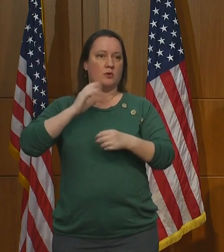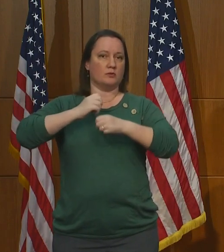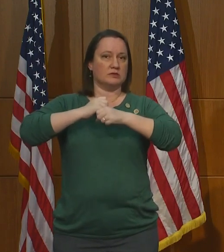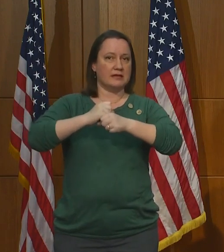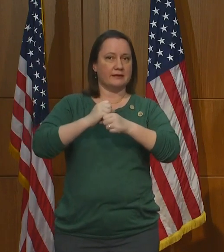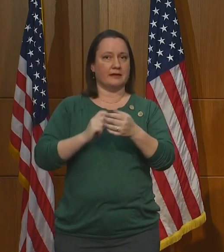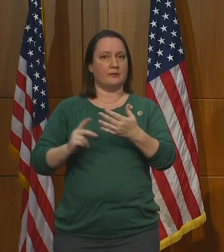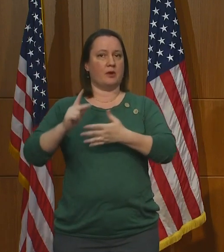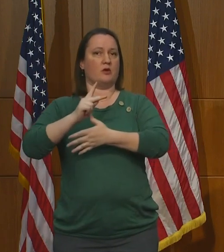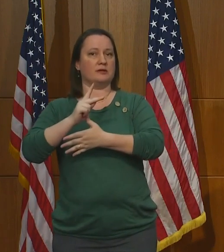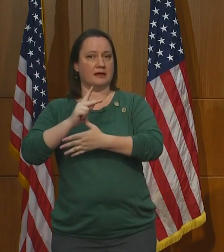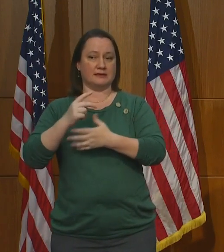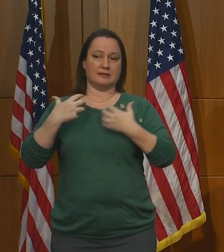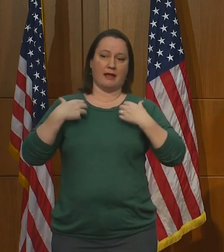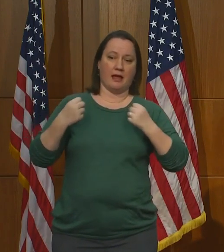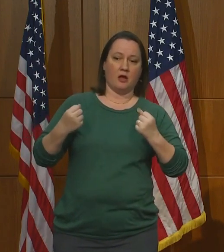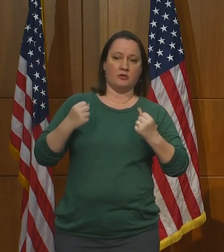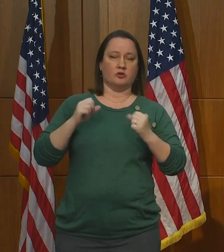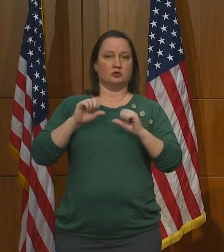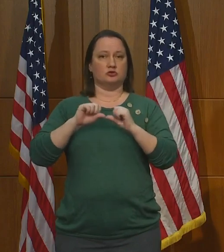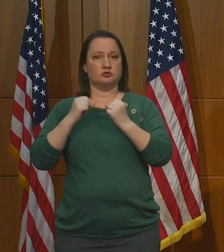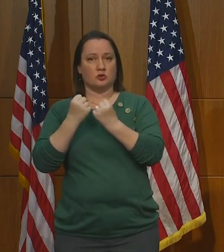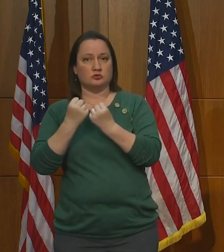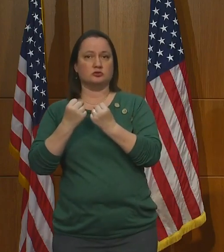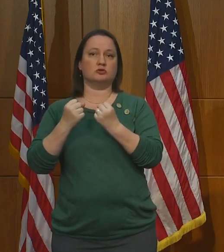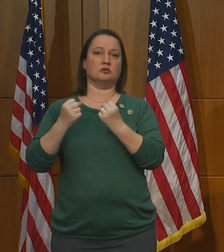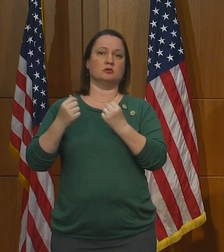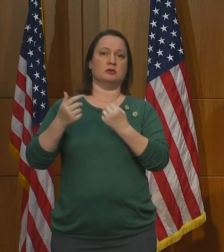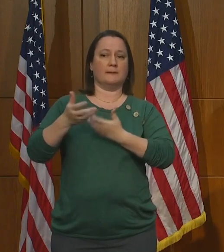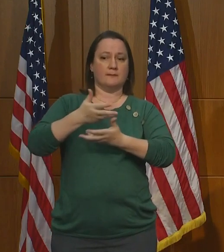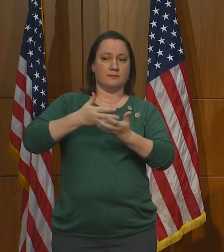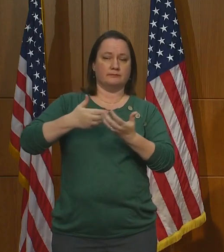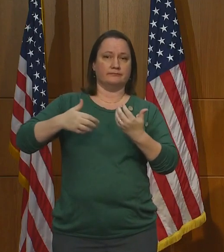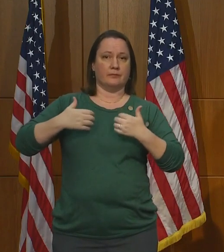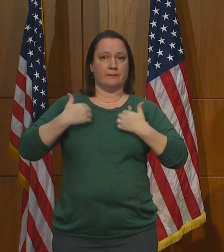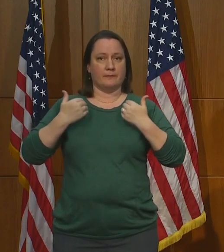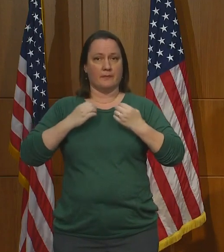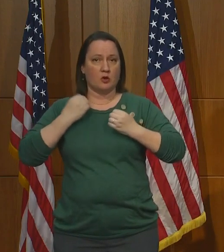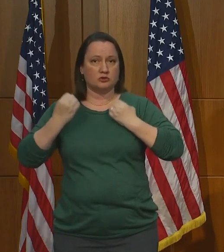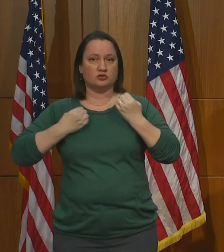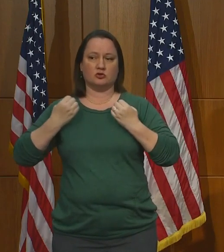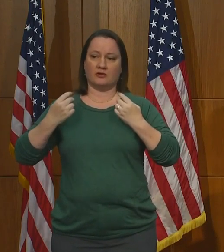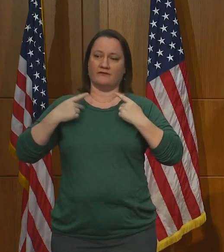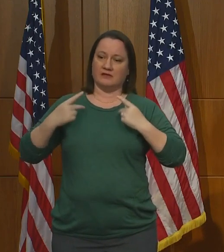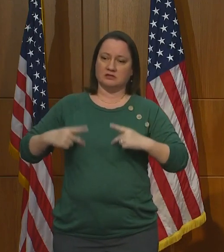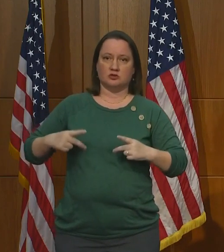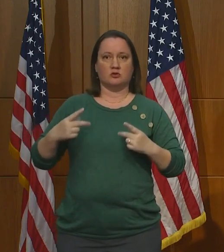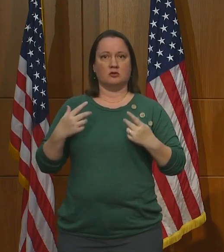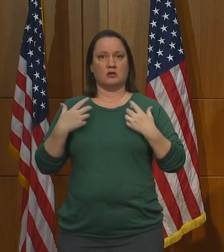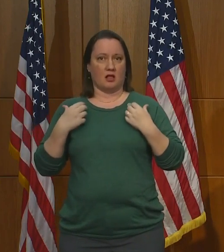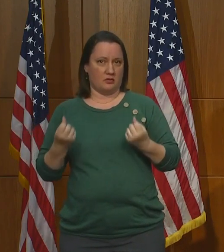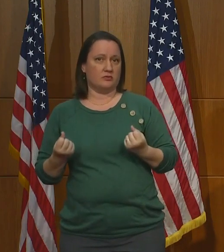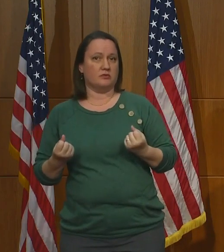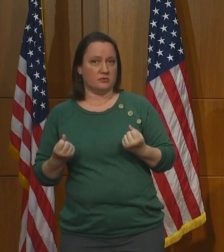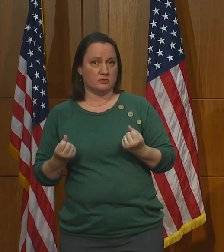SCHOOLS PROTECTS AND PRIORITIZES THE HEALTH AND SOCIAL EMOTIONAL AND PHYSICAL